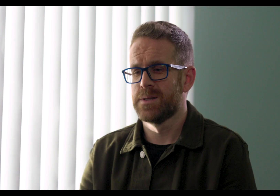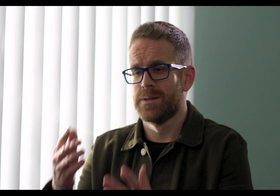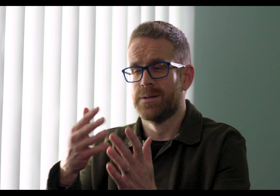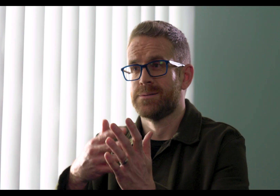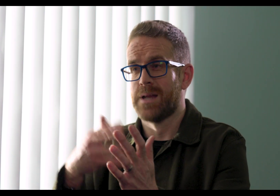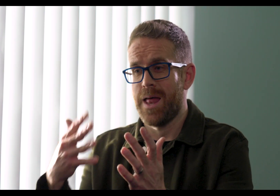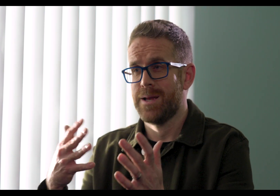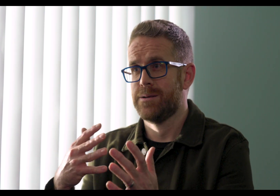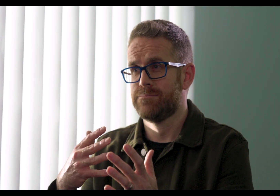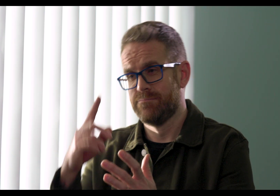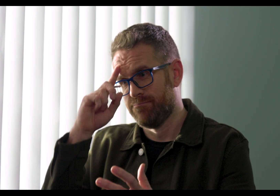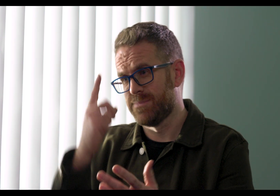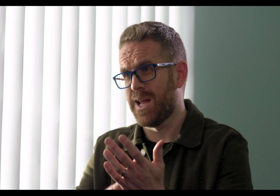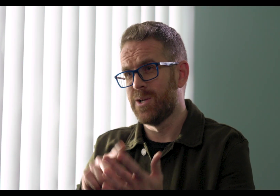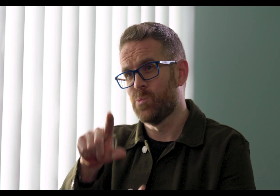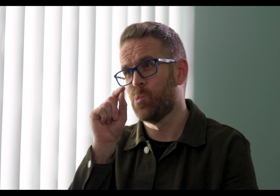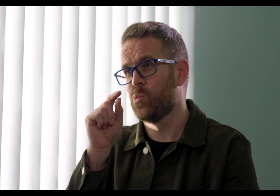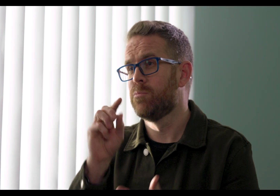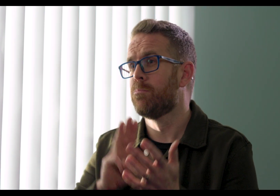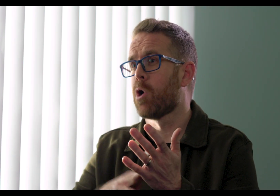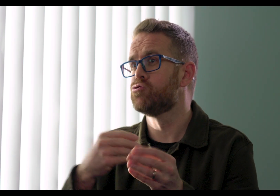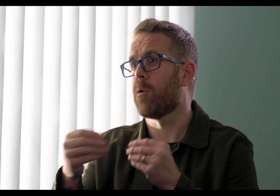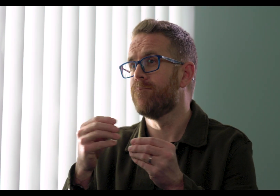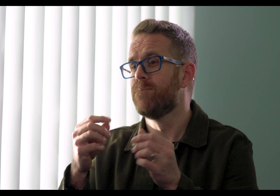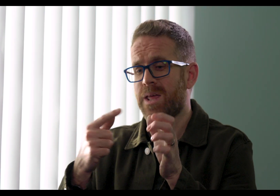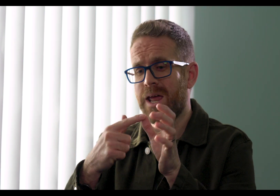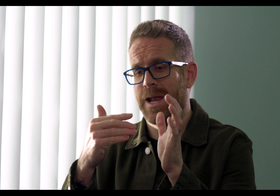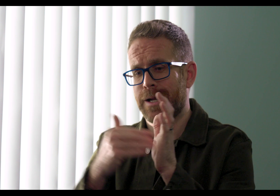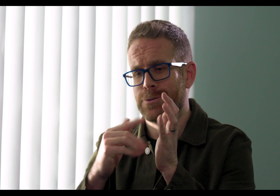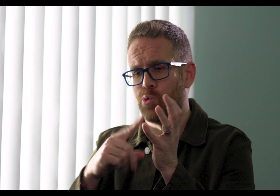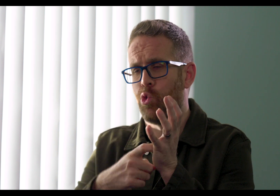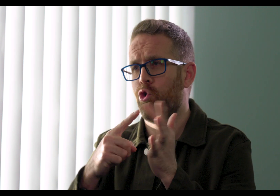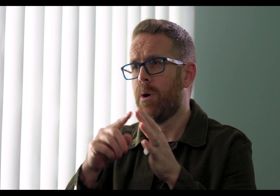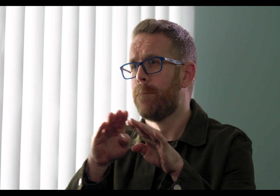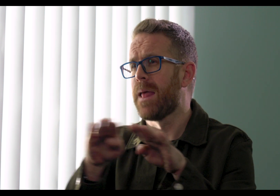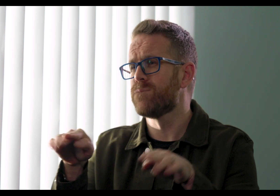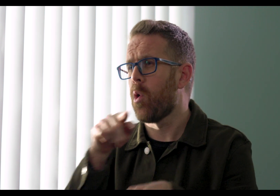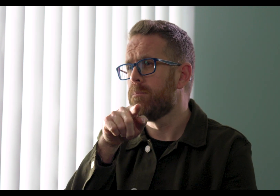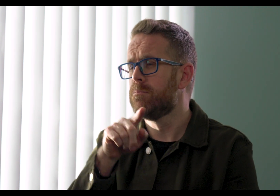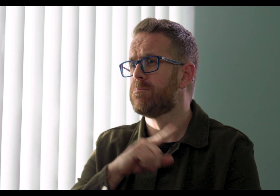So, Signly has opted to choose Microsoft Azure platform